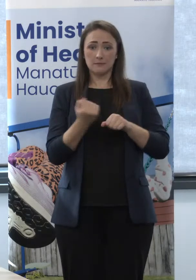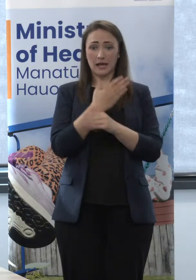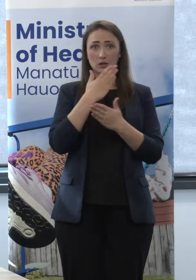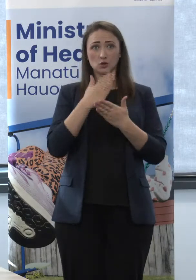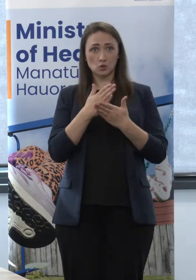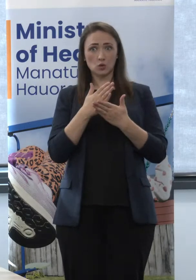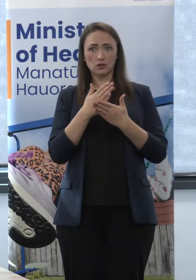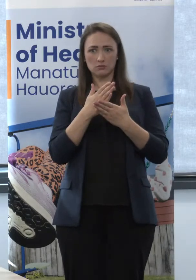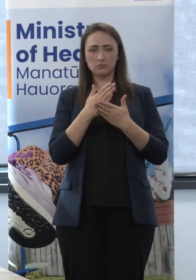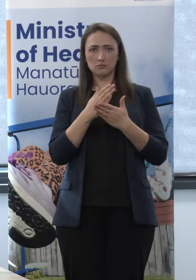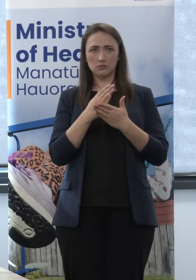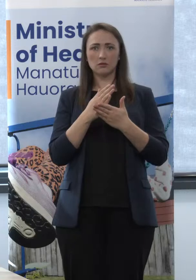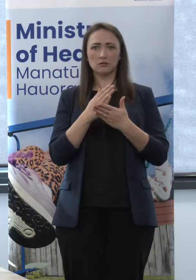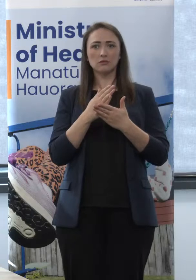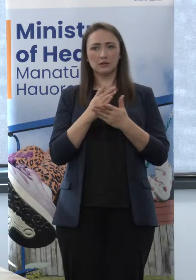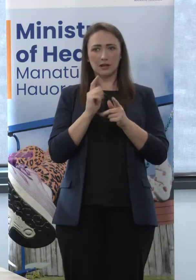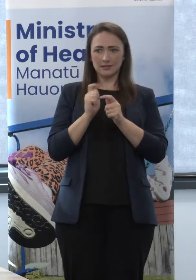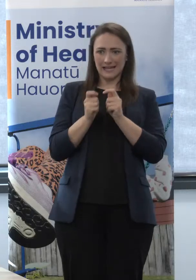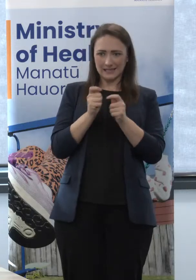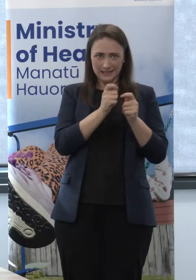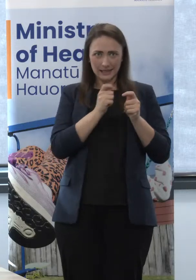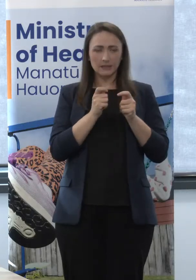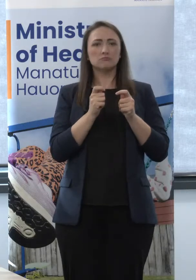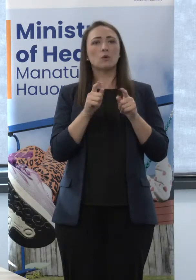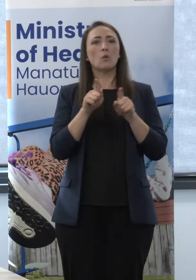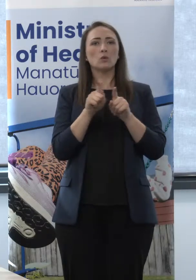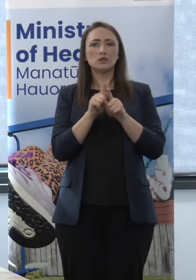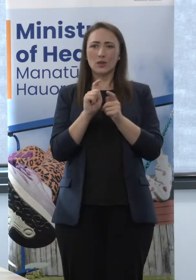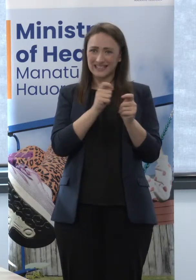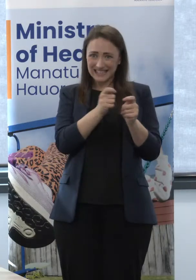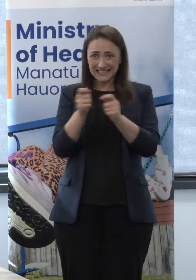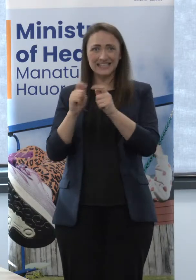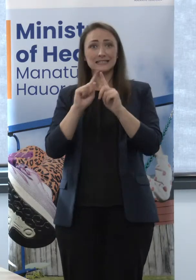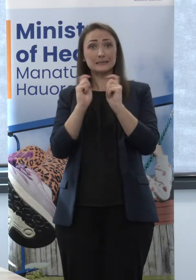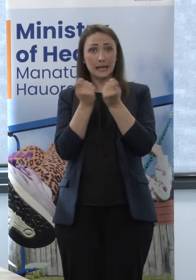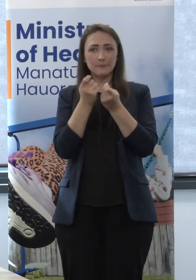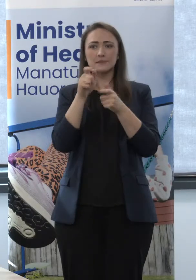the opportunity to acknowledge the continued artwork and thank